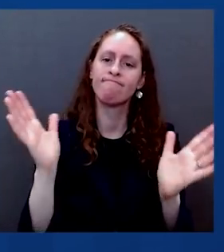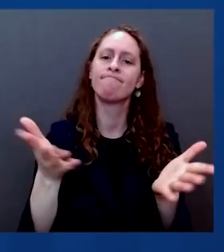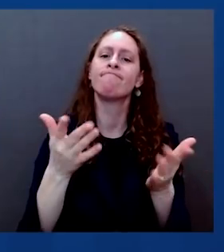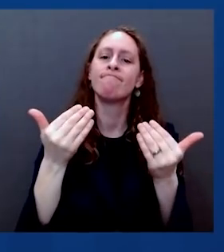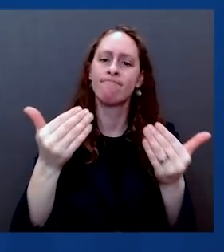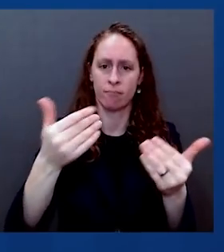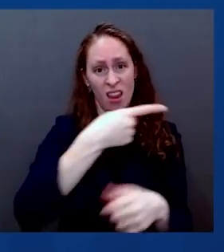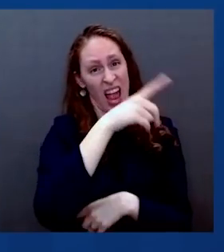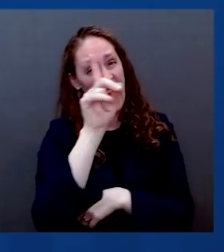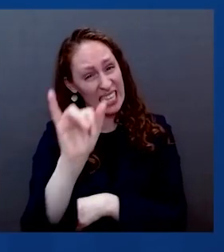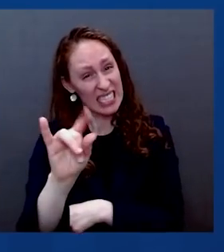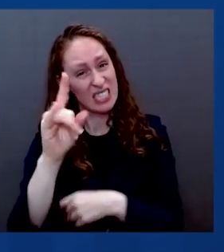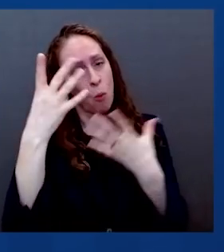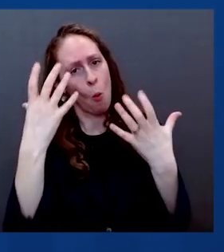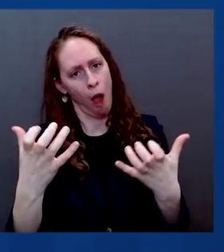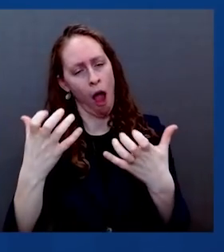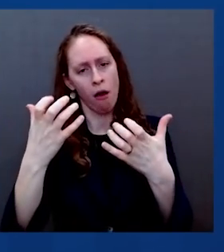But Republicans today can't and won't.